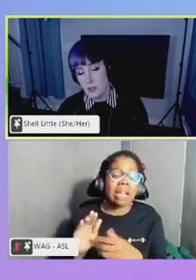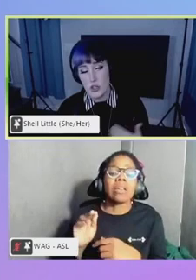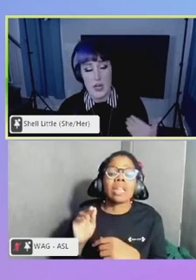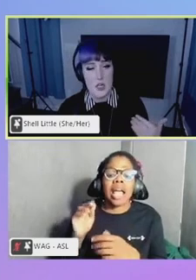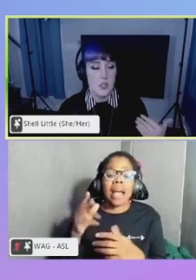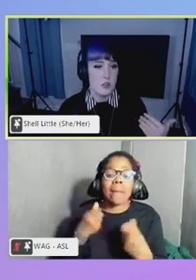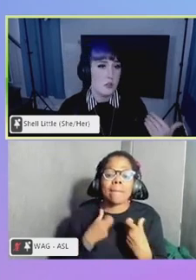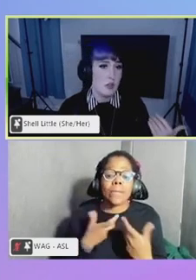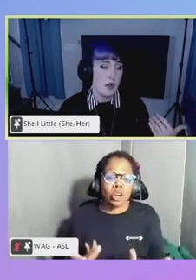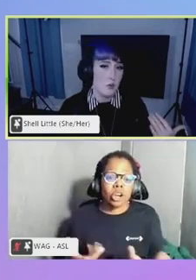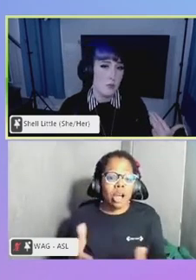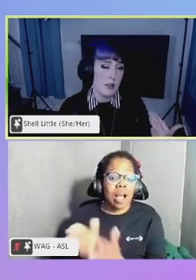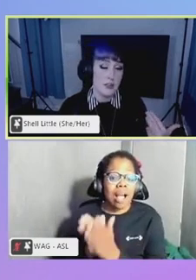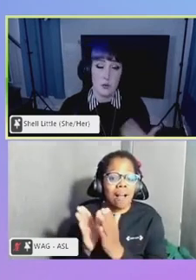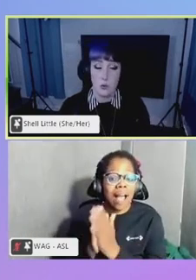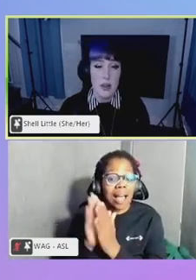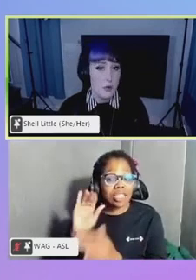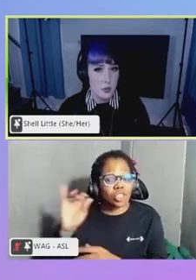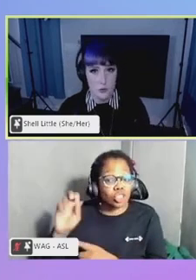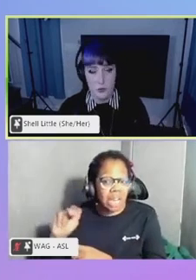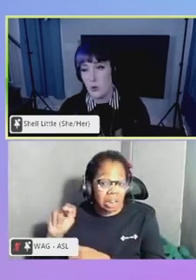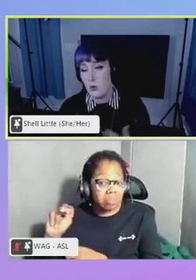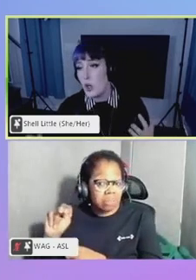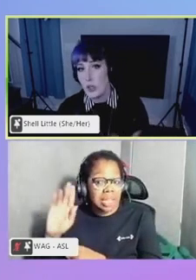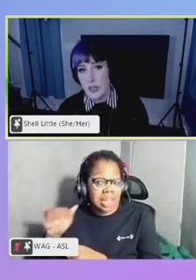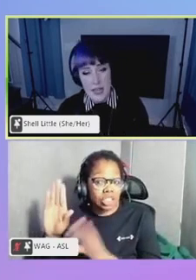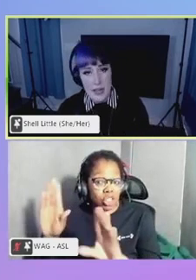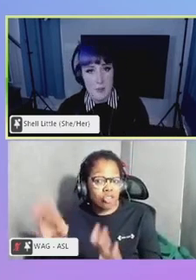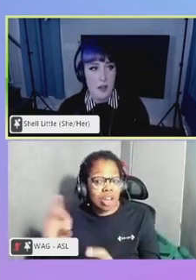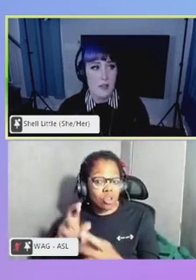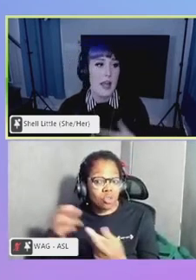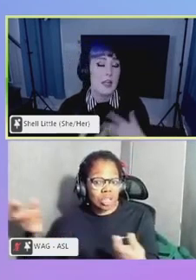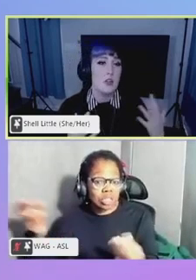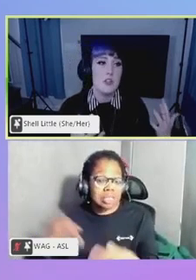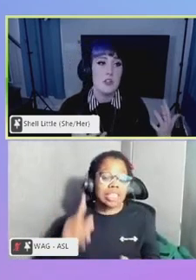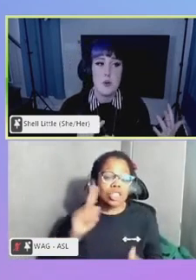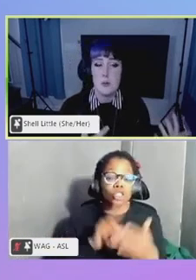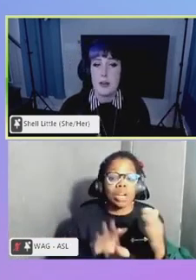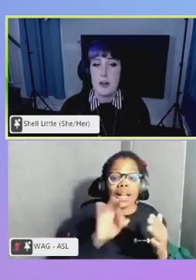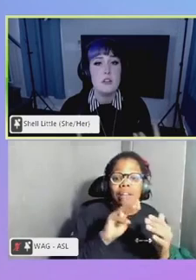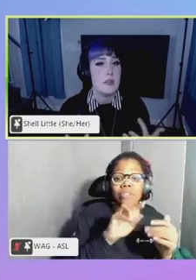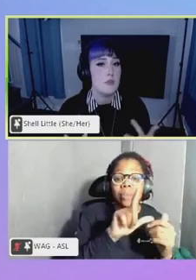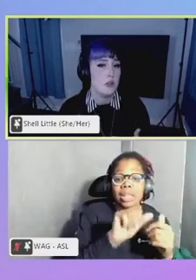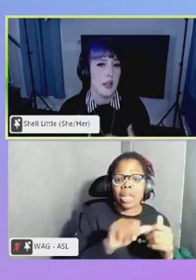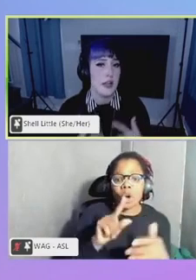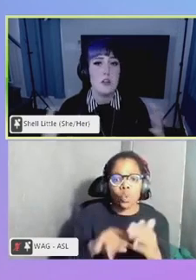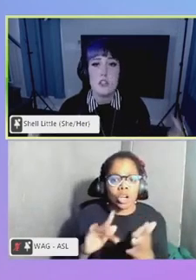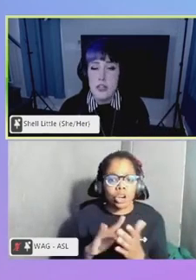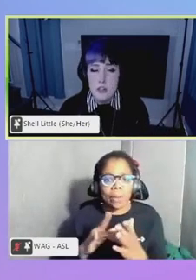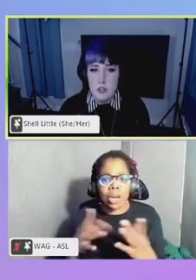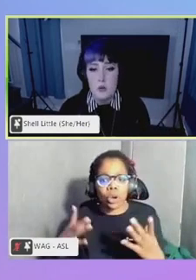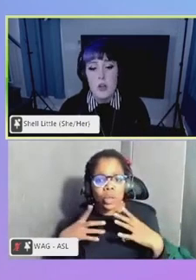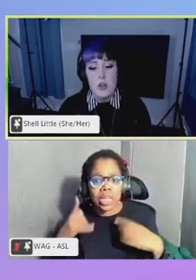to take care of ourselves. Because we need to be able to sustain doing this work for a long time and we are all sprinting. We are